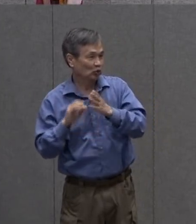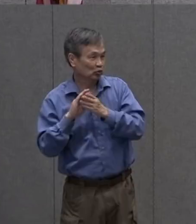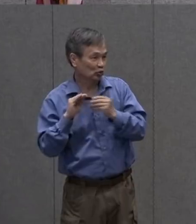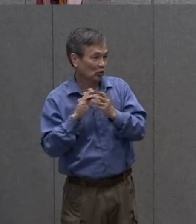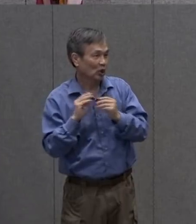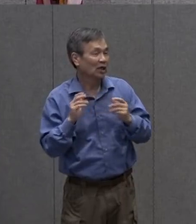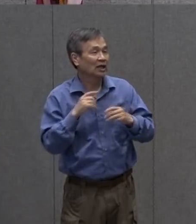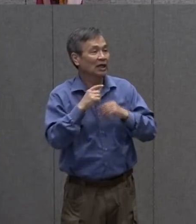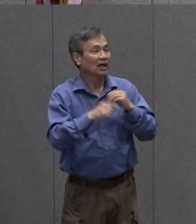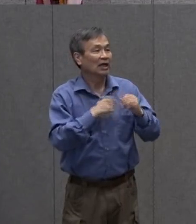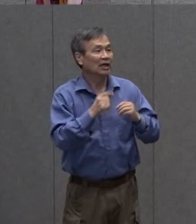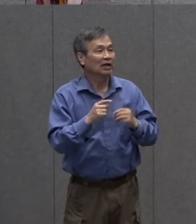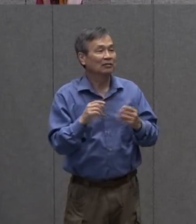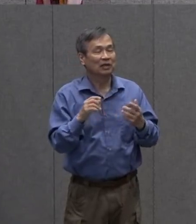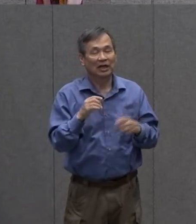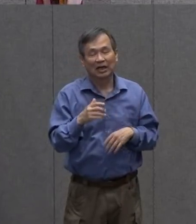It's about Kleenex.